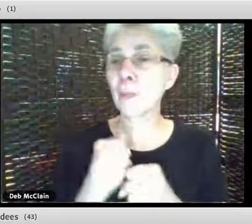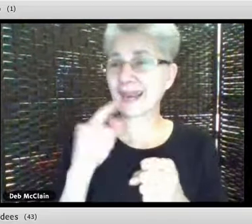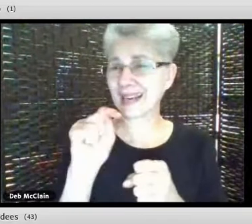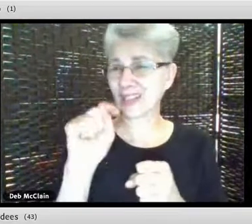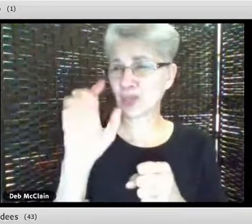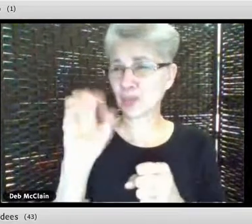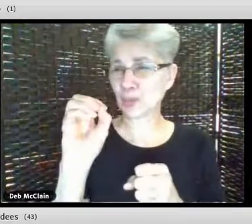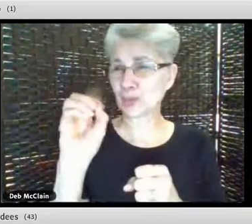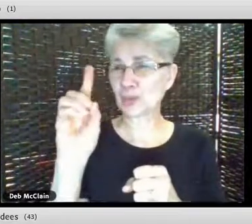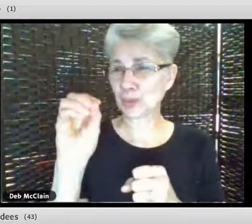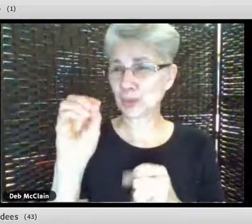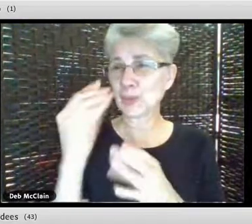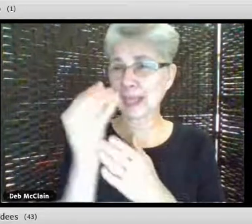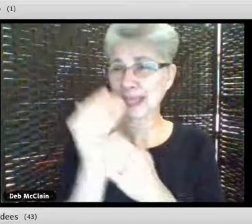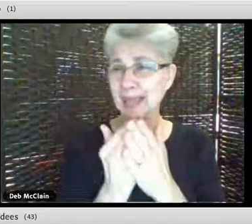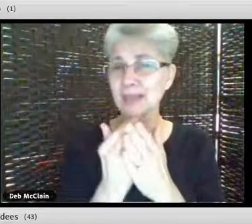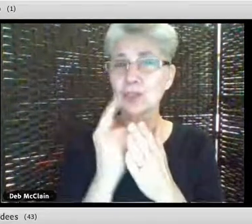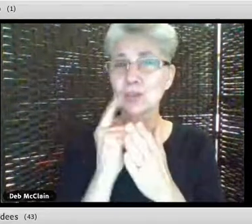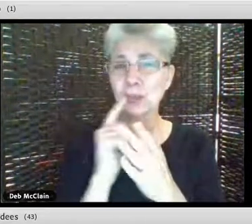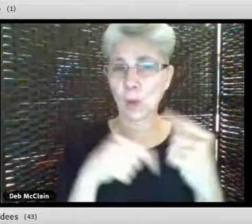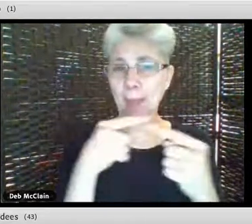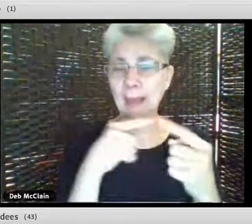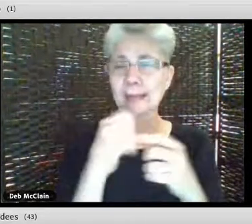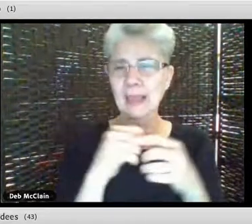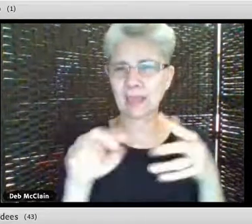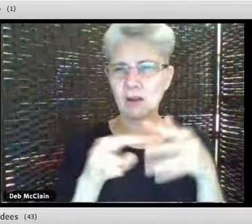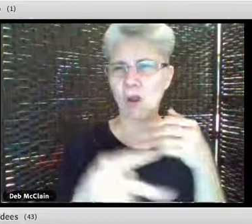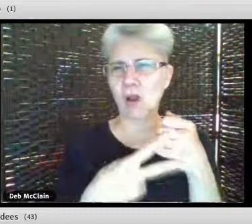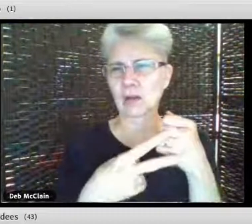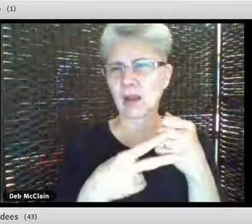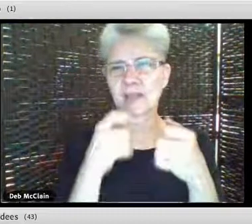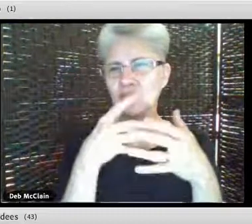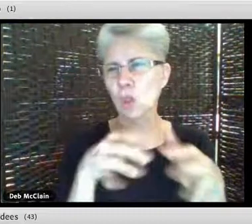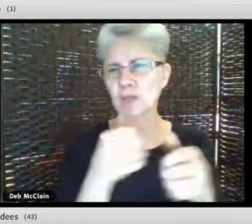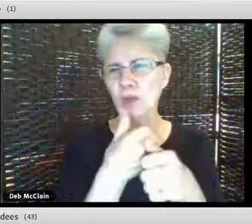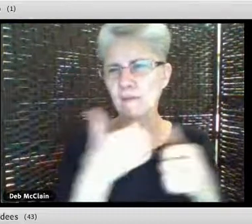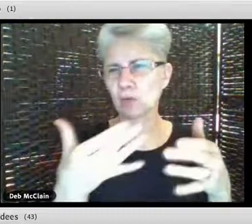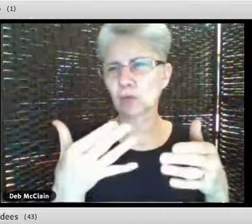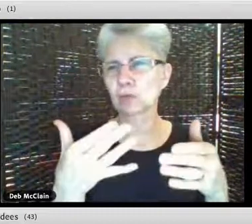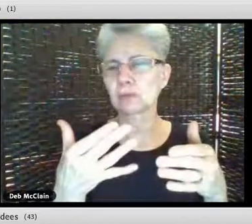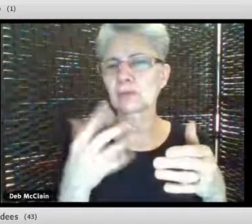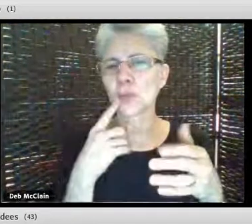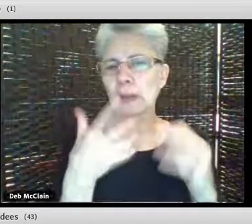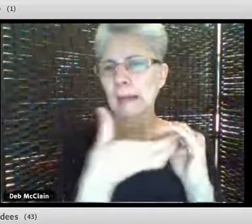so like if real you're doing this for work, and you're making your to-do list, and then it was evaluation time, you can still go back and get that archive.